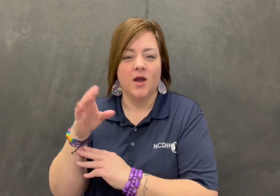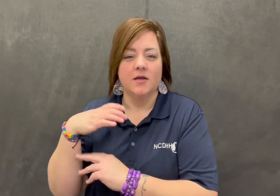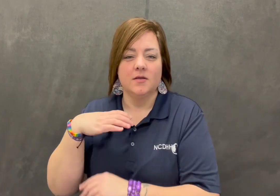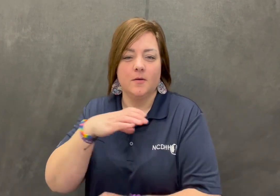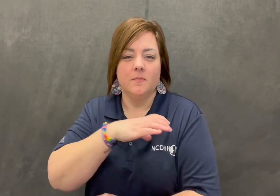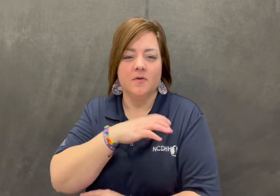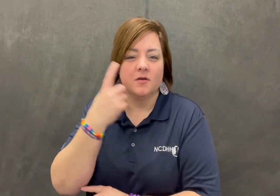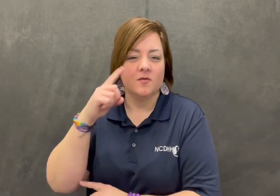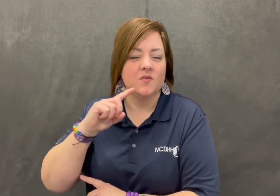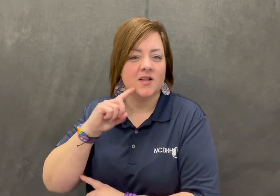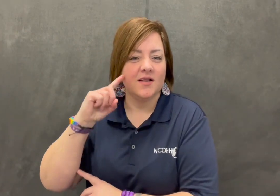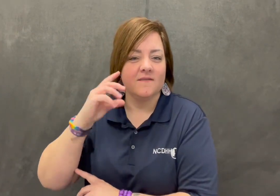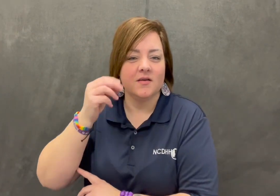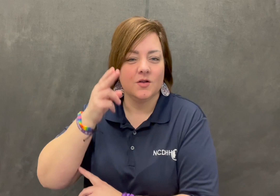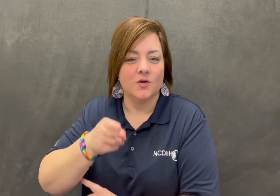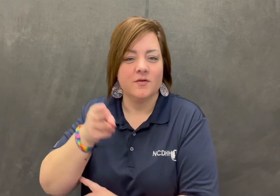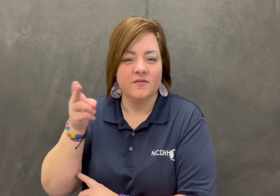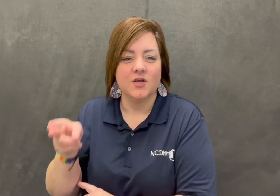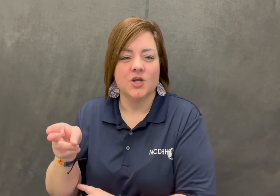the Nebraska Commission for the Deaf and Hard of Hearing